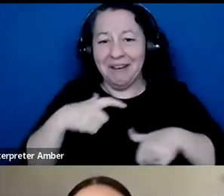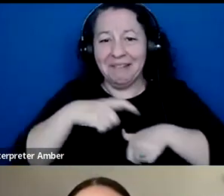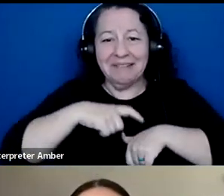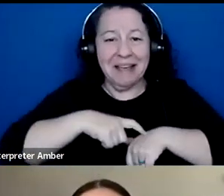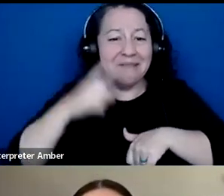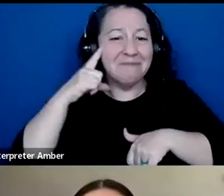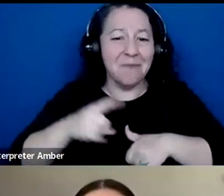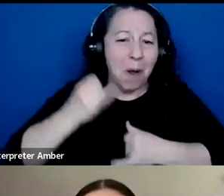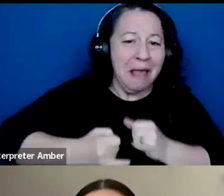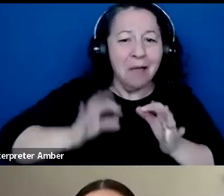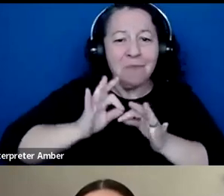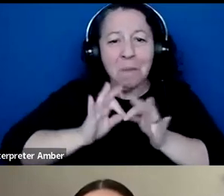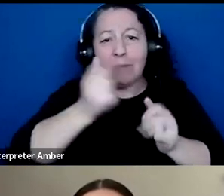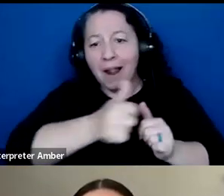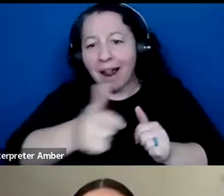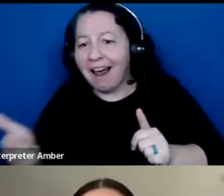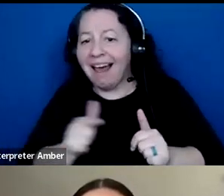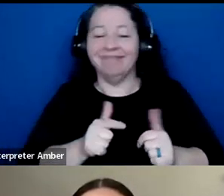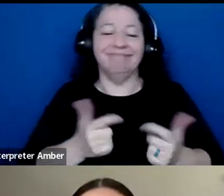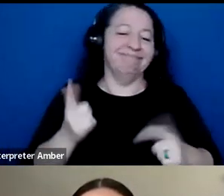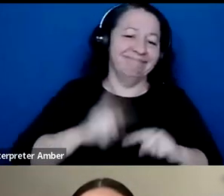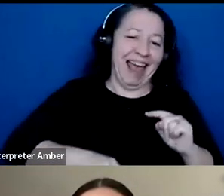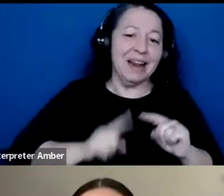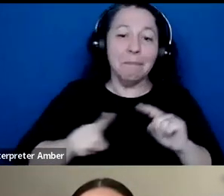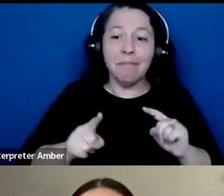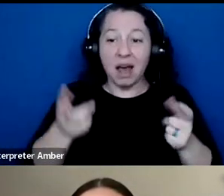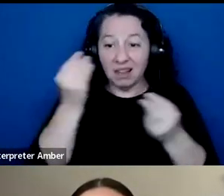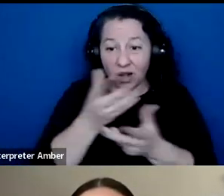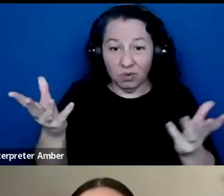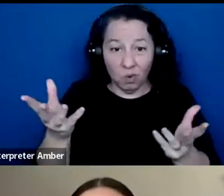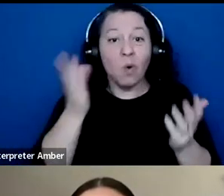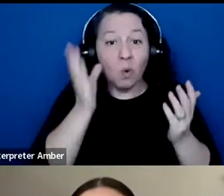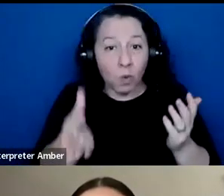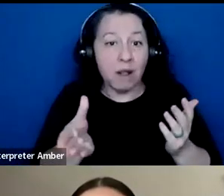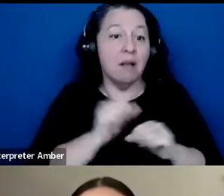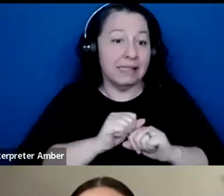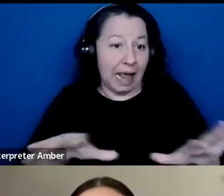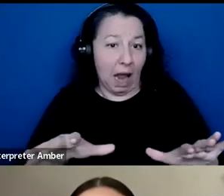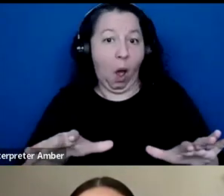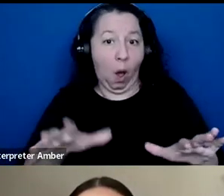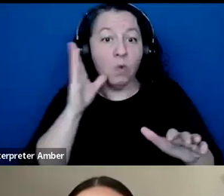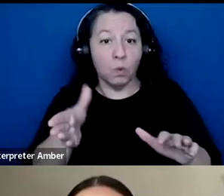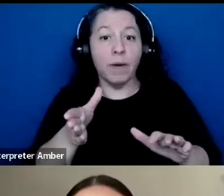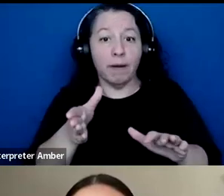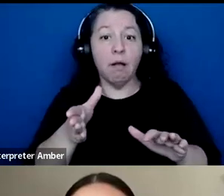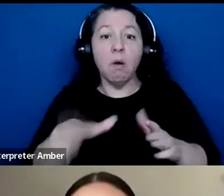last remarks from everyone. But just to let folks know, we will be sending out all the links